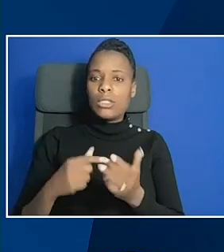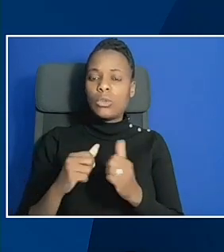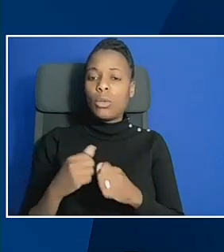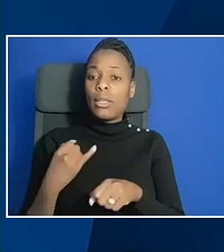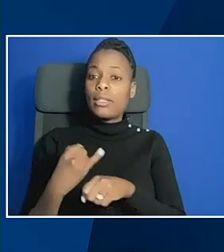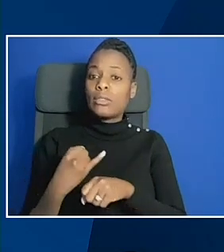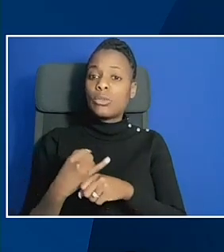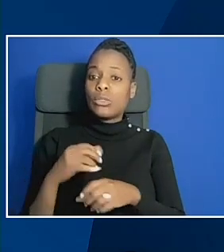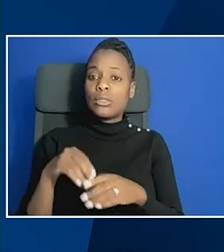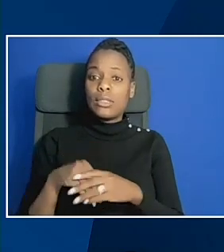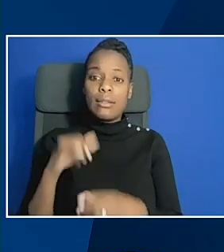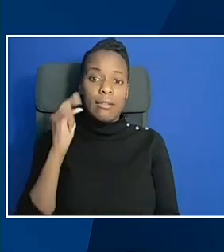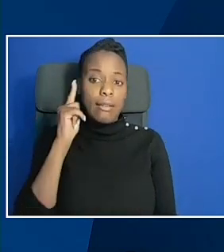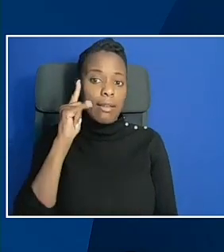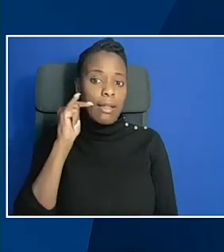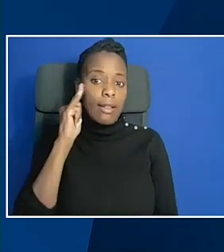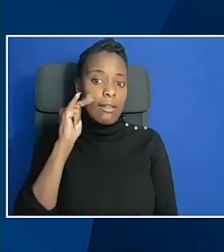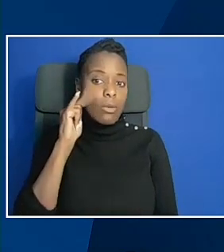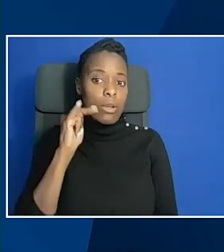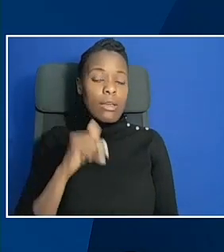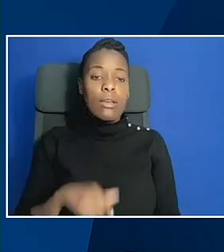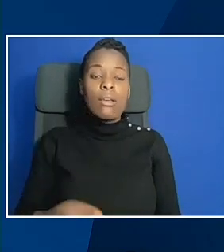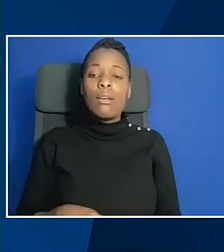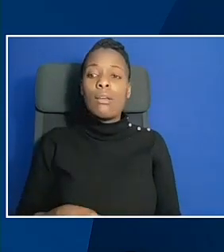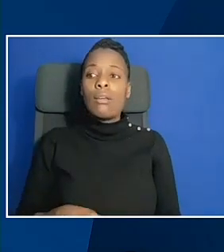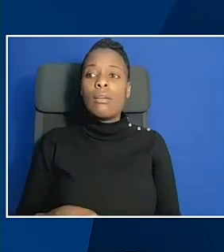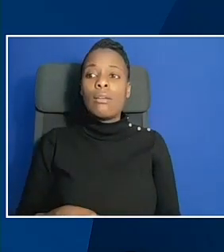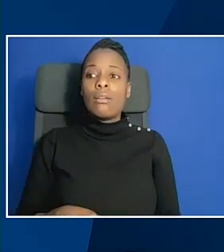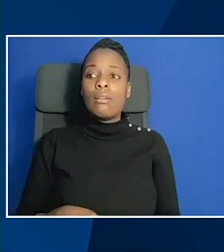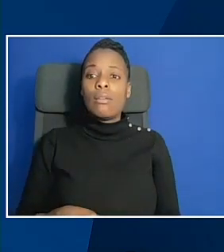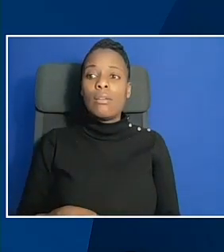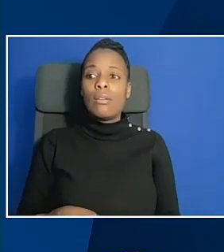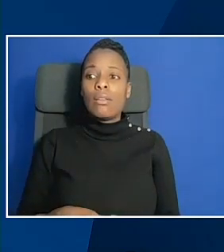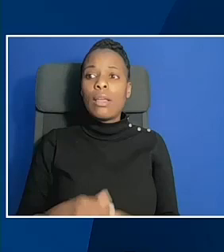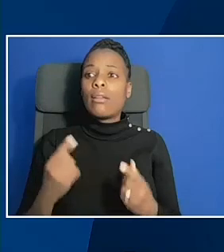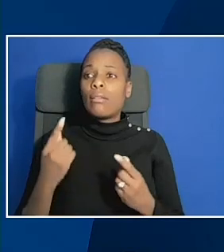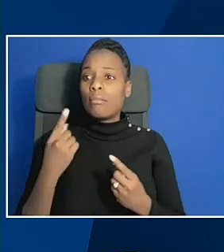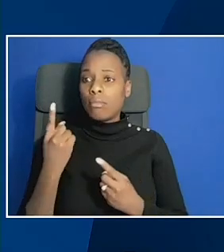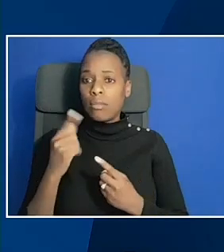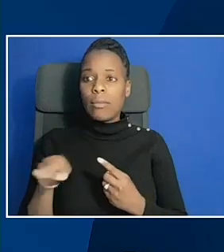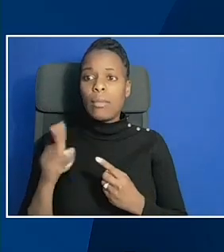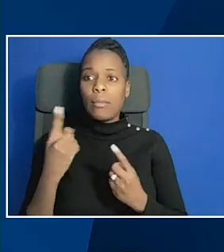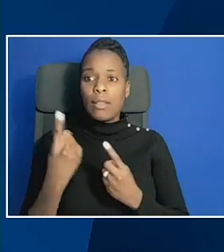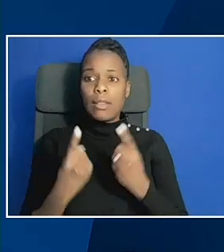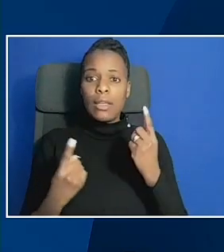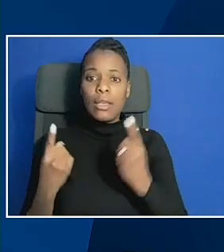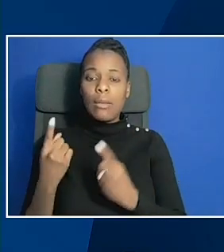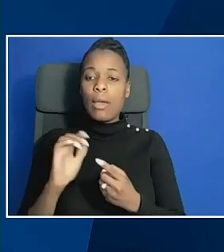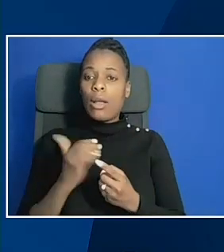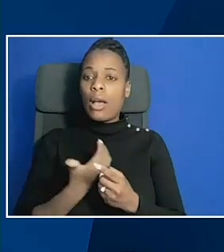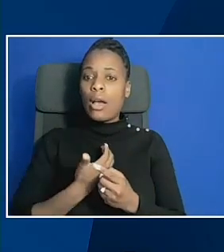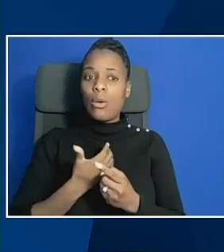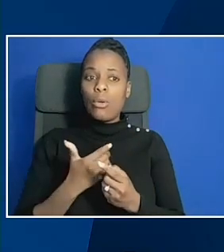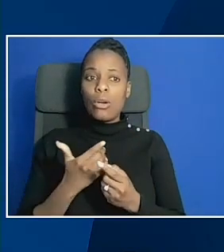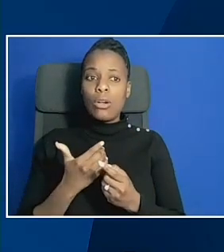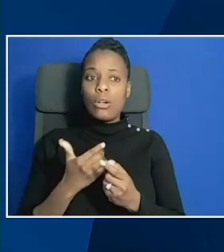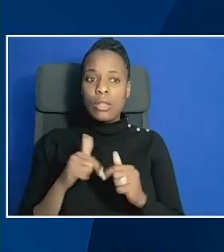California, that have been thinking about our particular- this state's particular